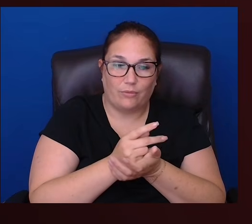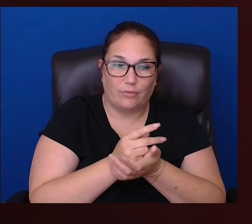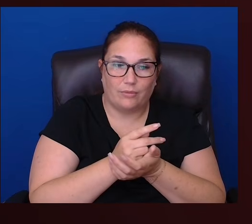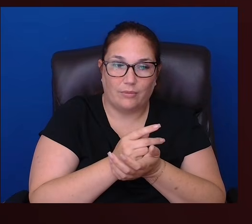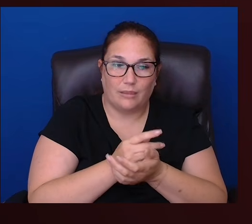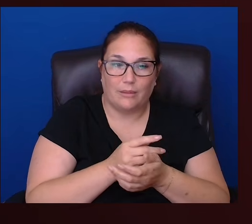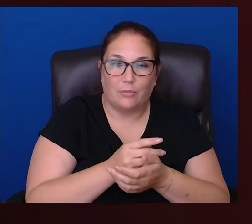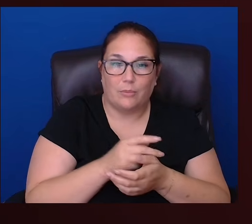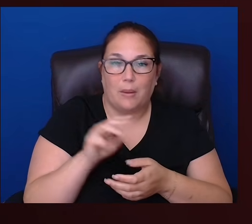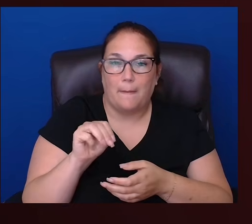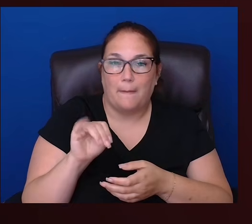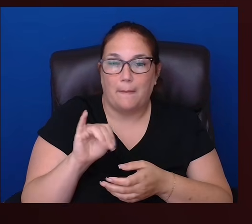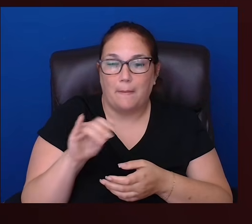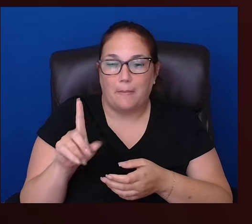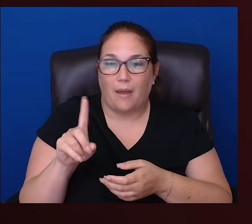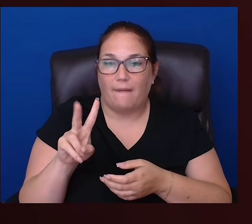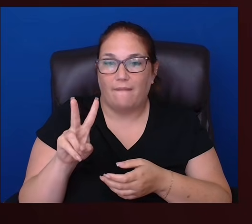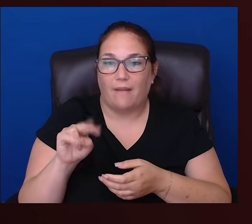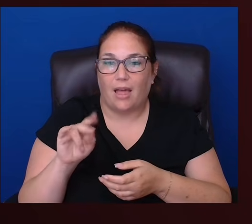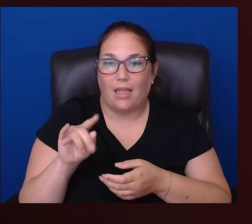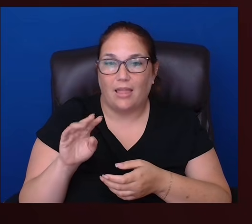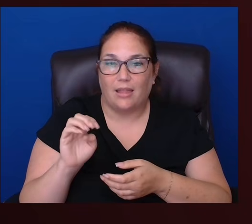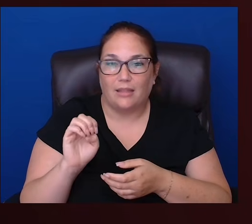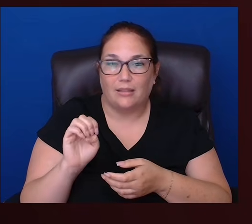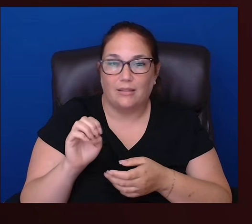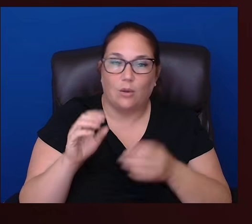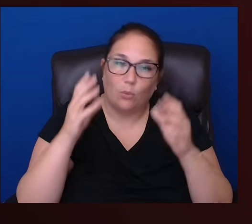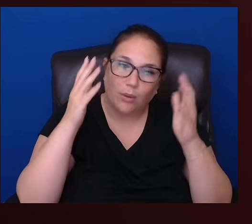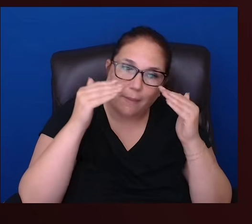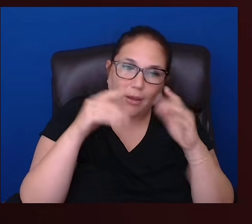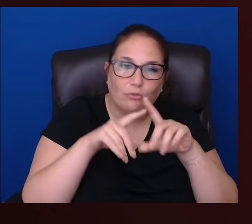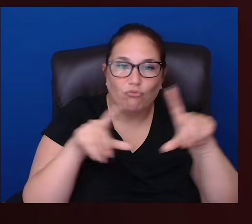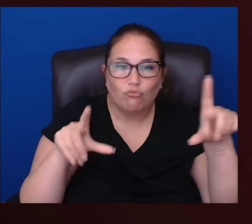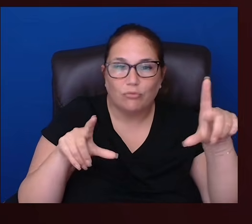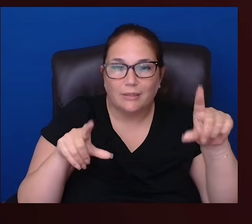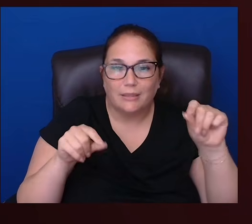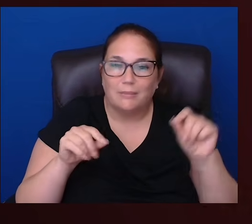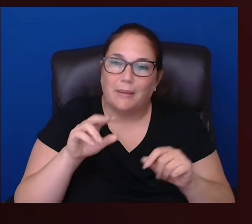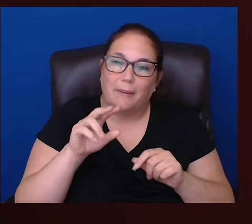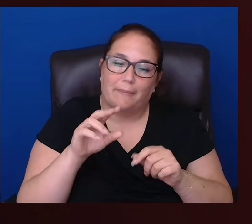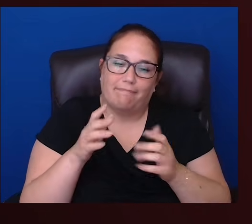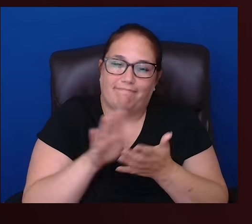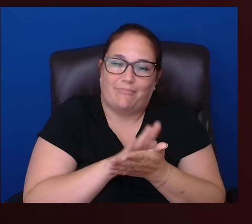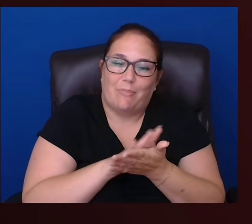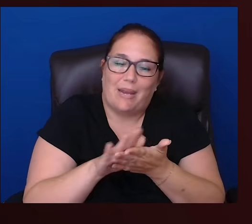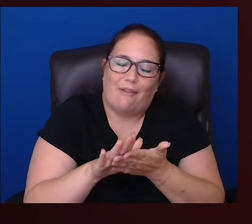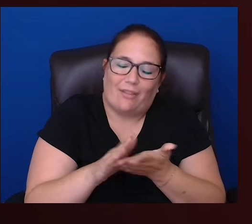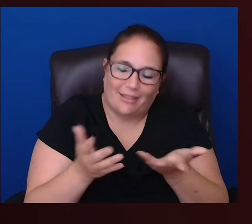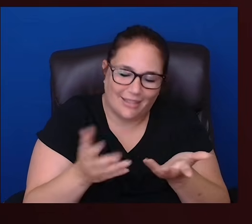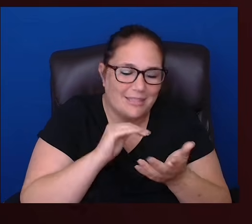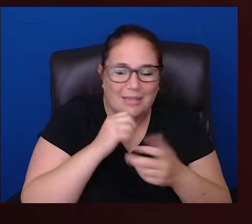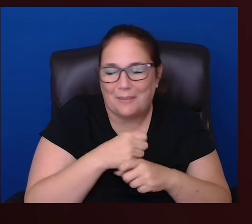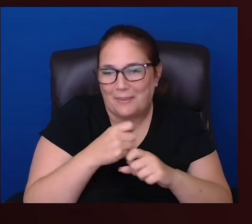And we expect our receipts to all be benevolent. We have very friendly receipts, so that just doesn't make sense, and so we blocked it.